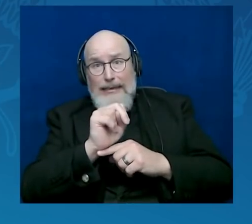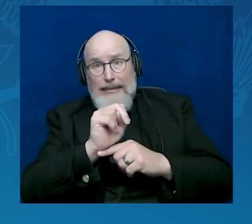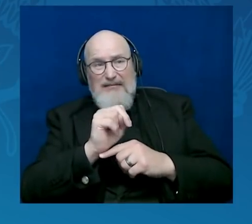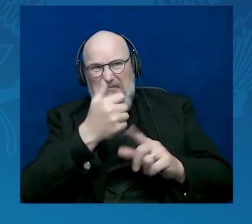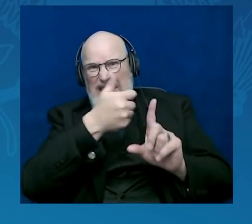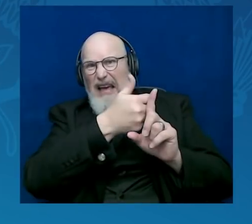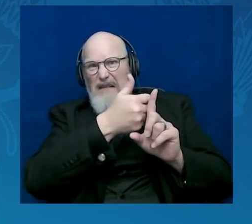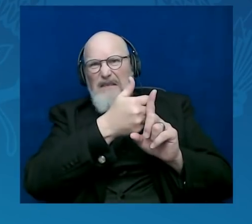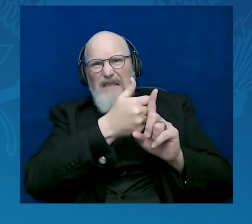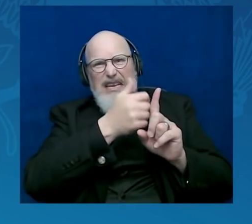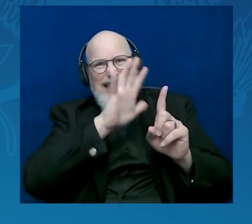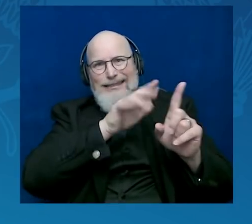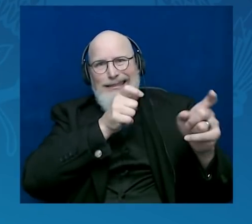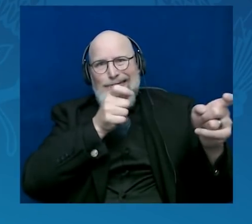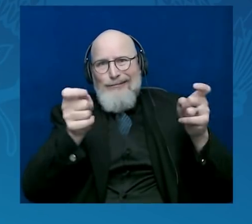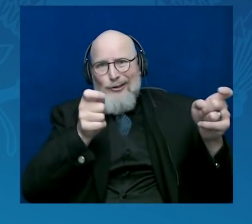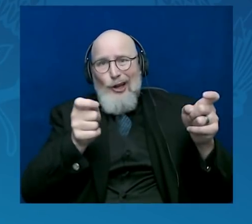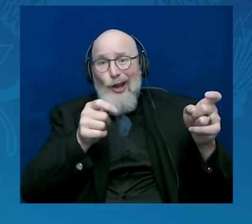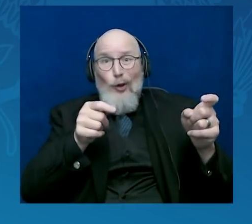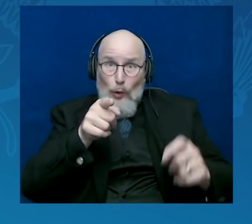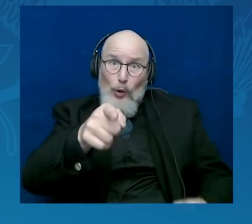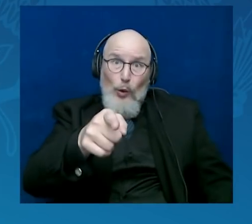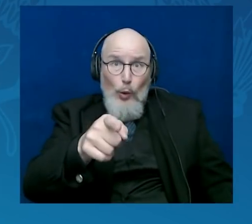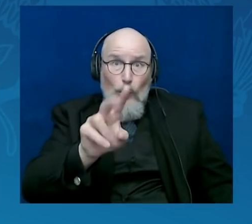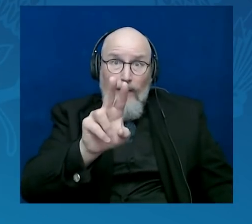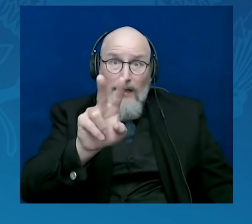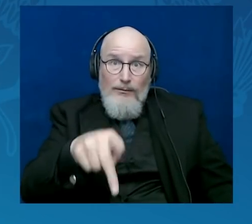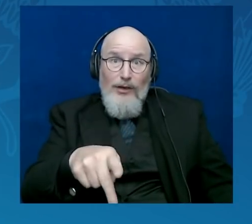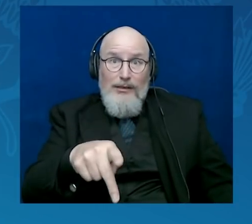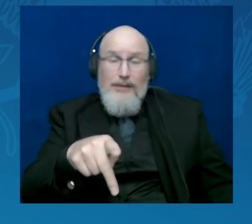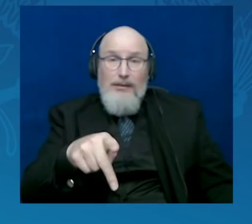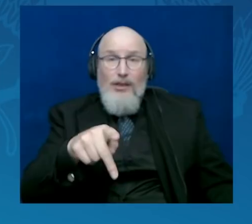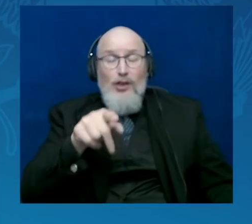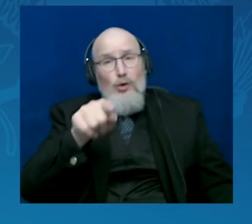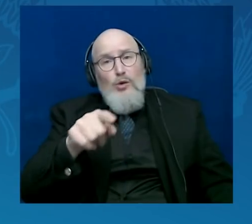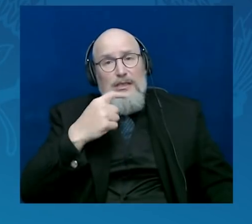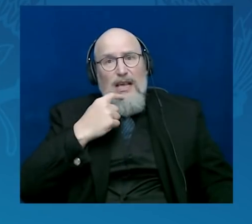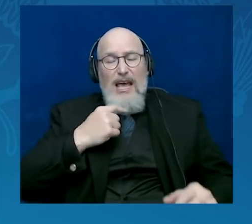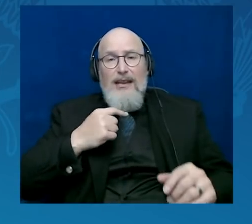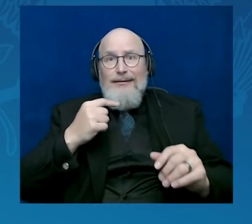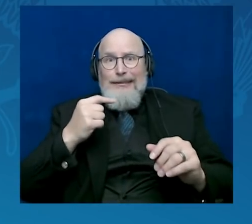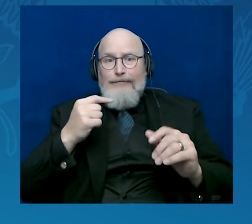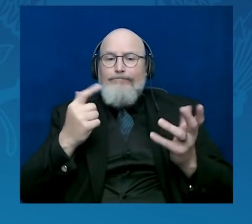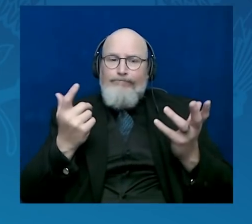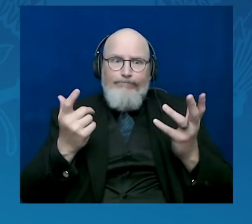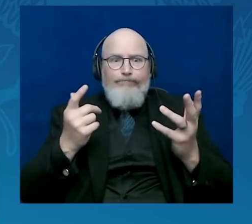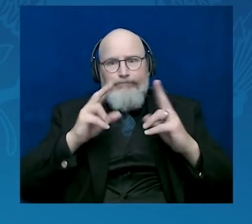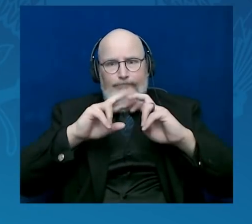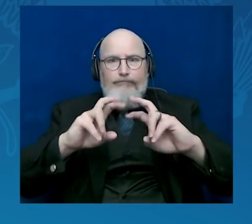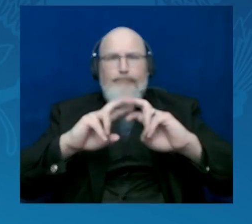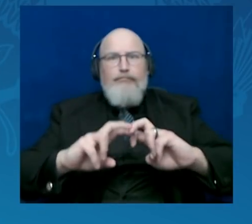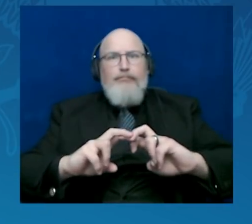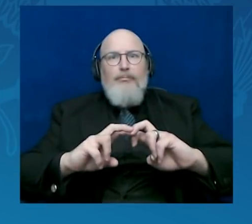you've all stated that you expect that there will be some kind of military action